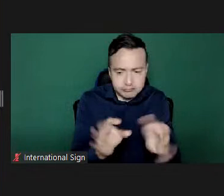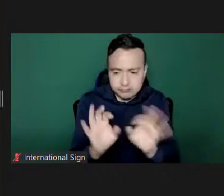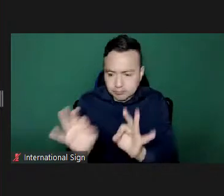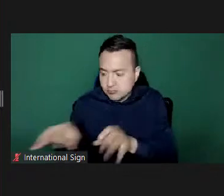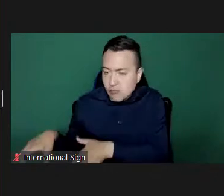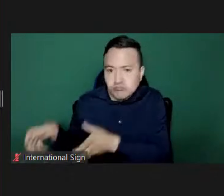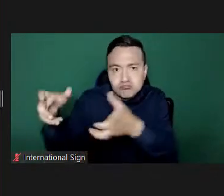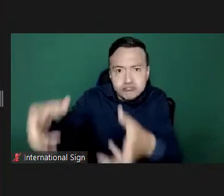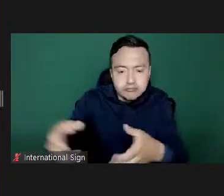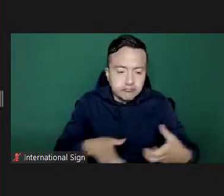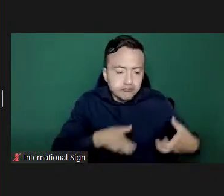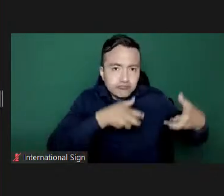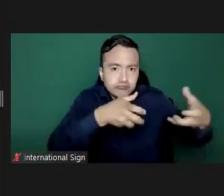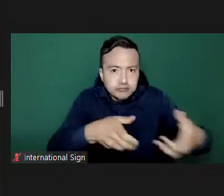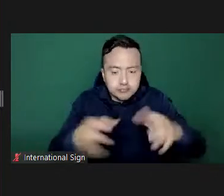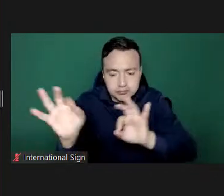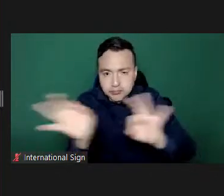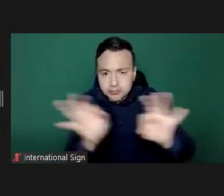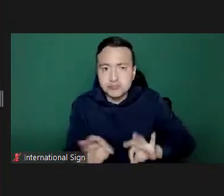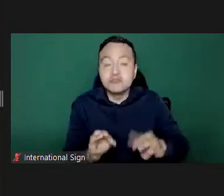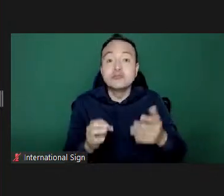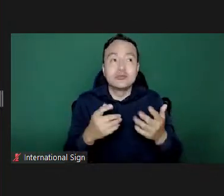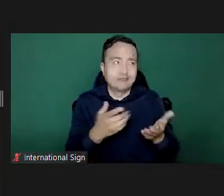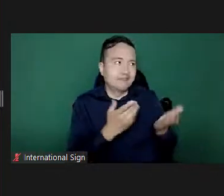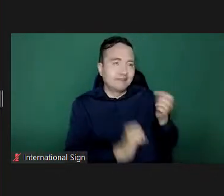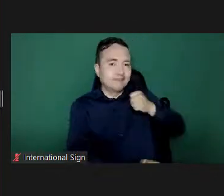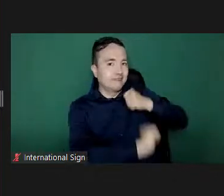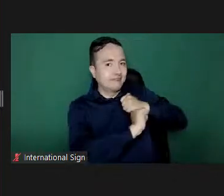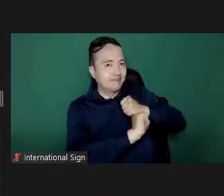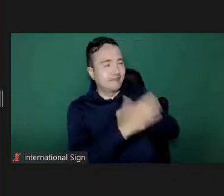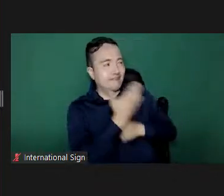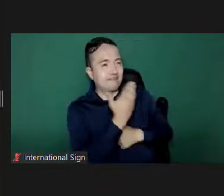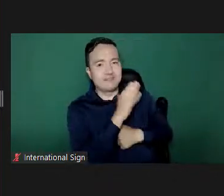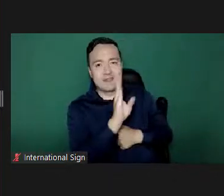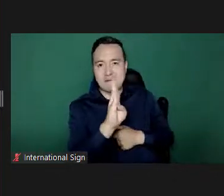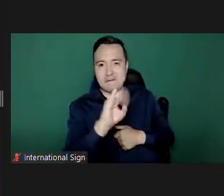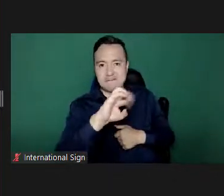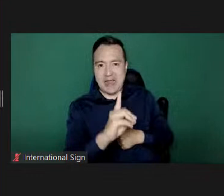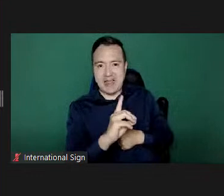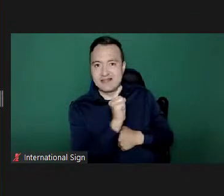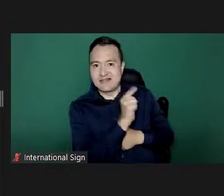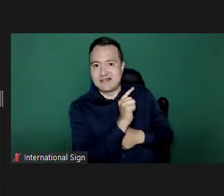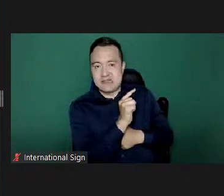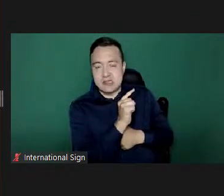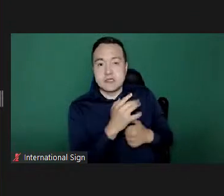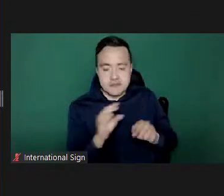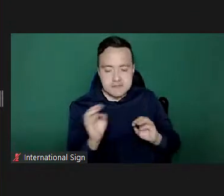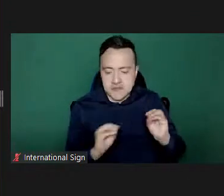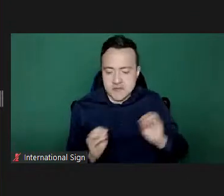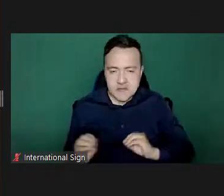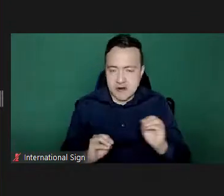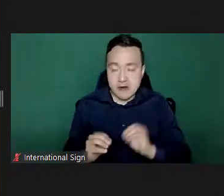the only country in the Caribbean to have captured that base data. And that data is going to be used in a